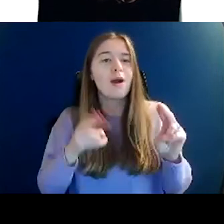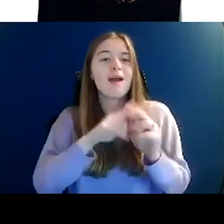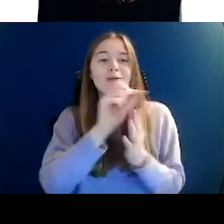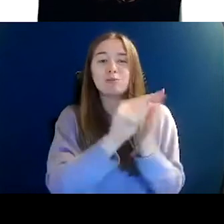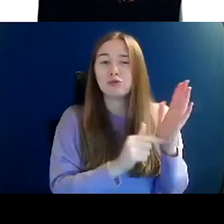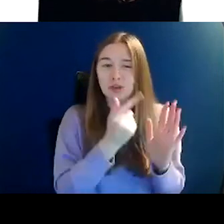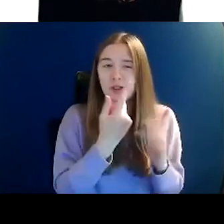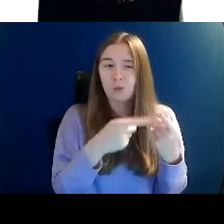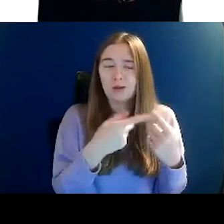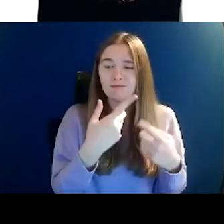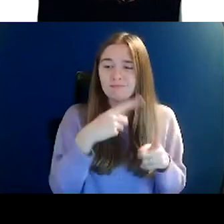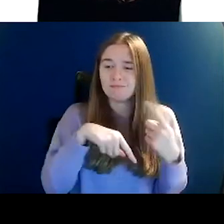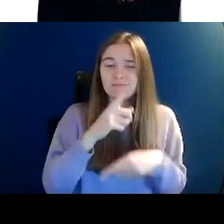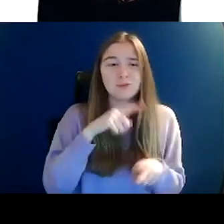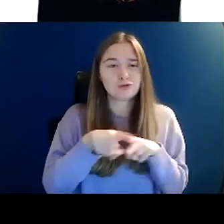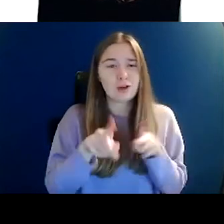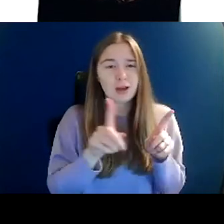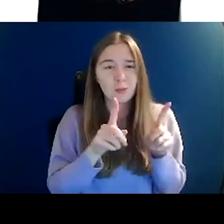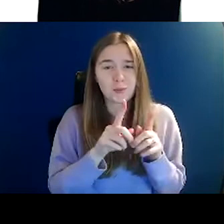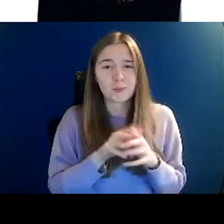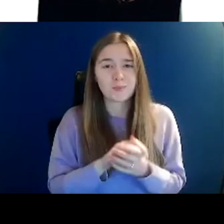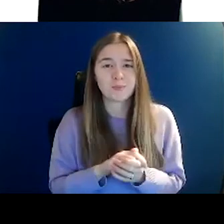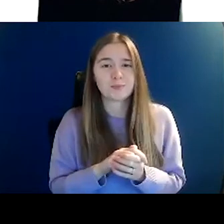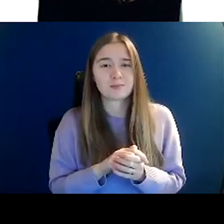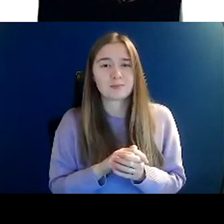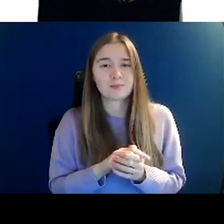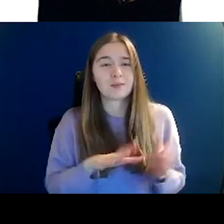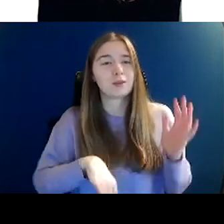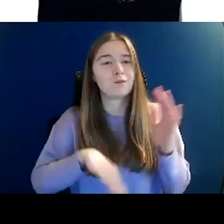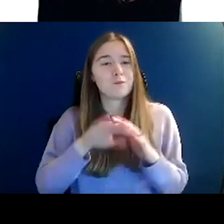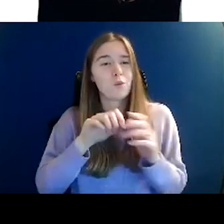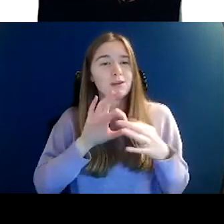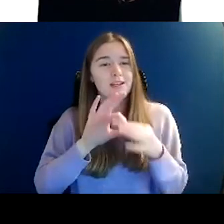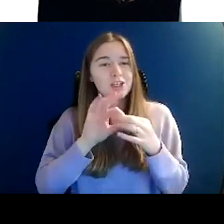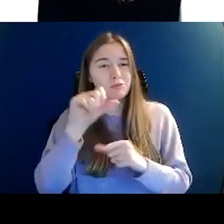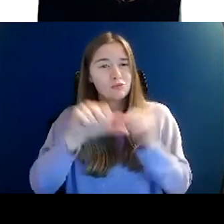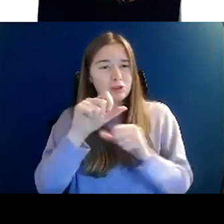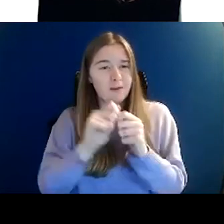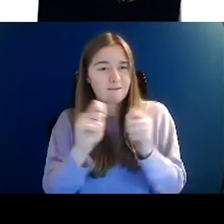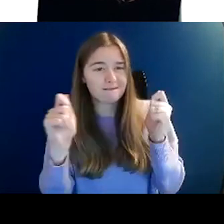was to turn the whole engagement process around, and try and bring it down to something